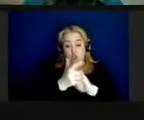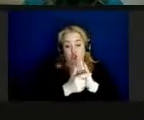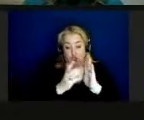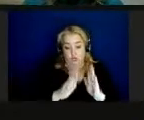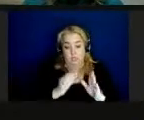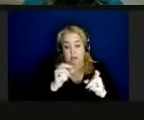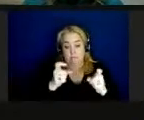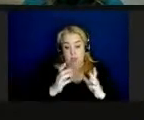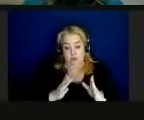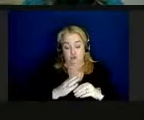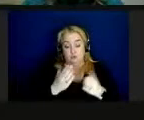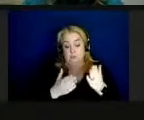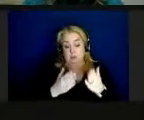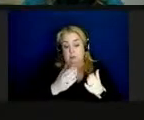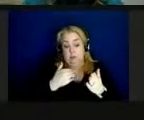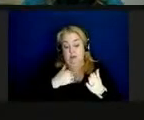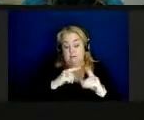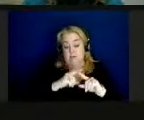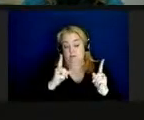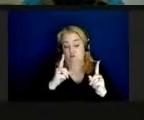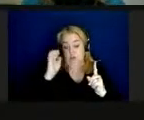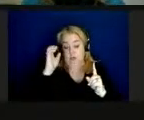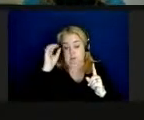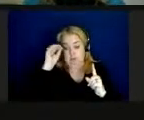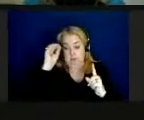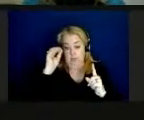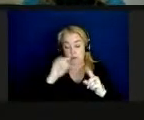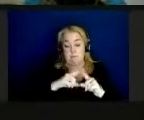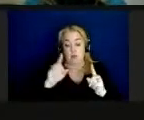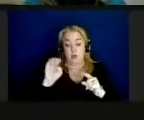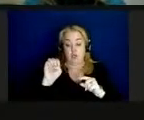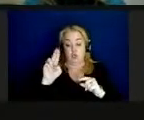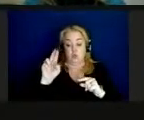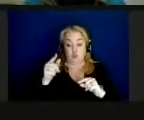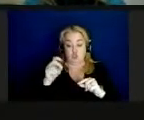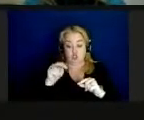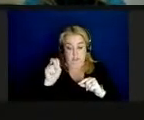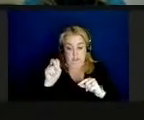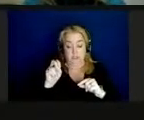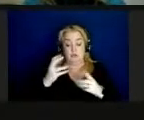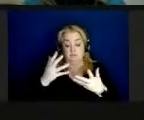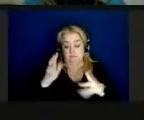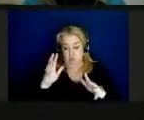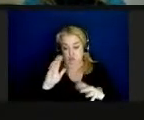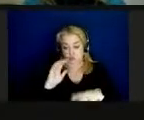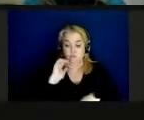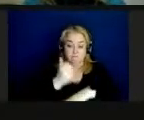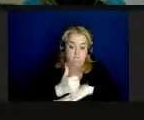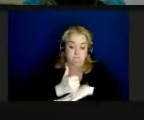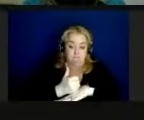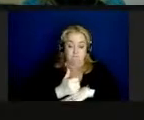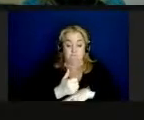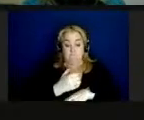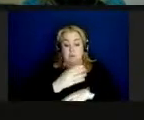THAT WOULD BE MY